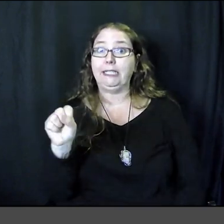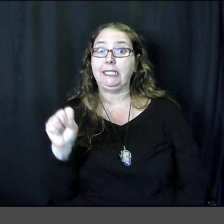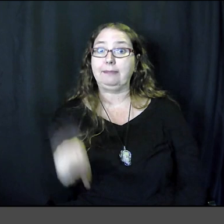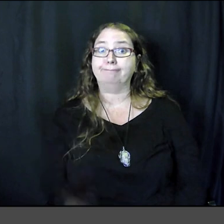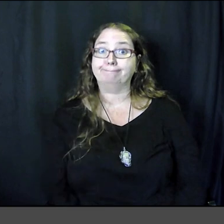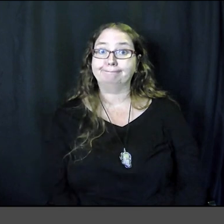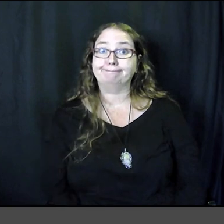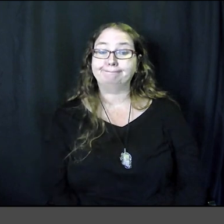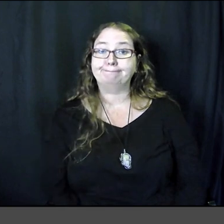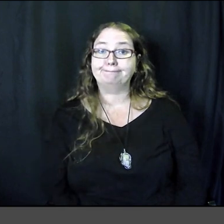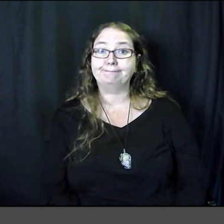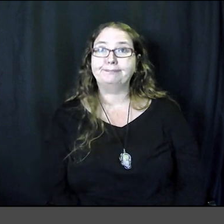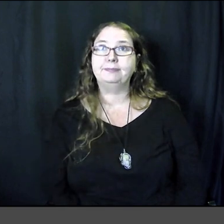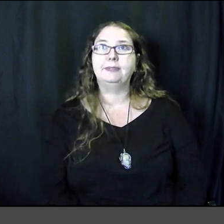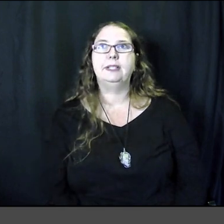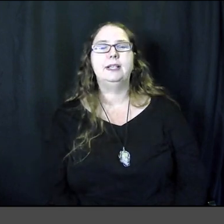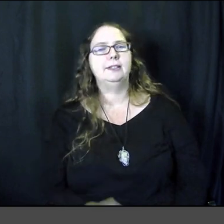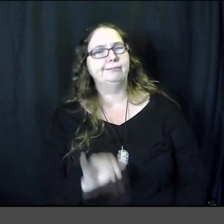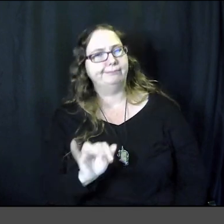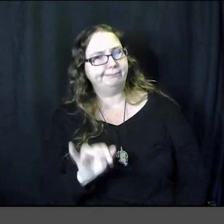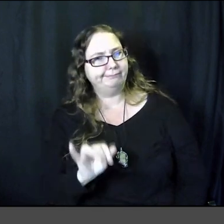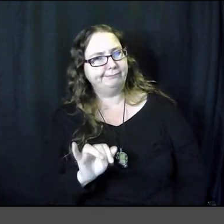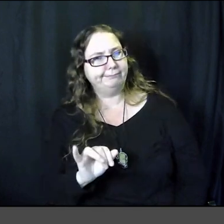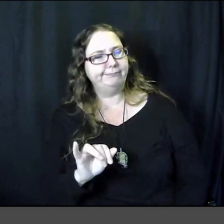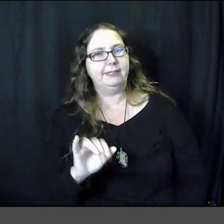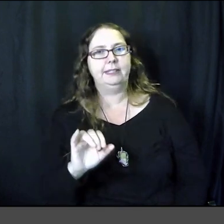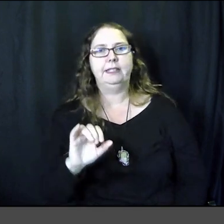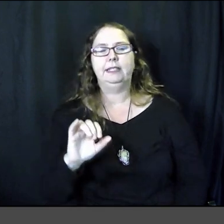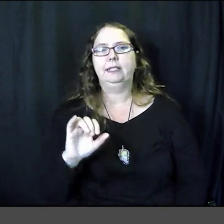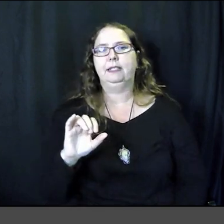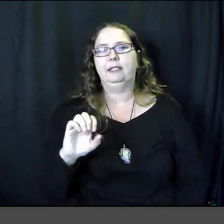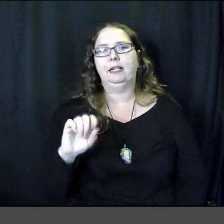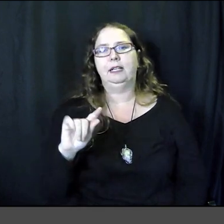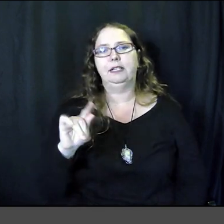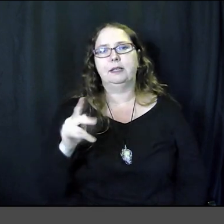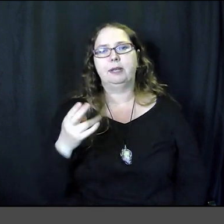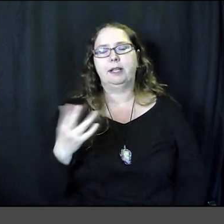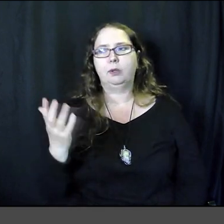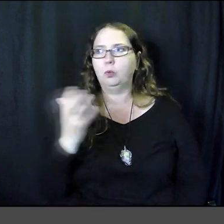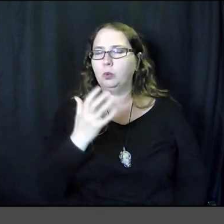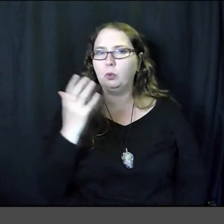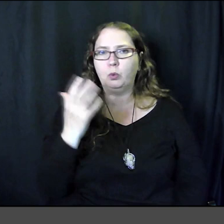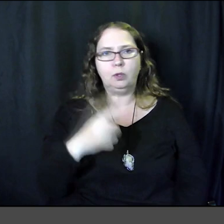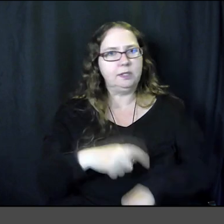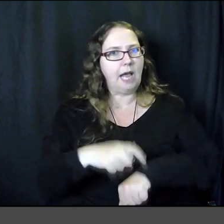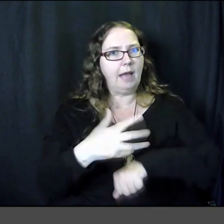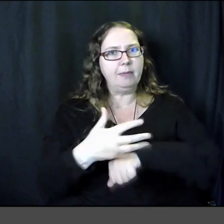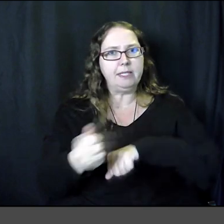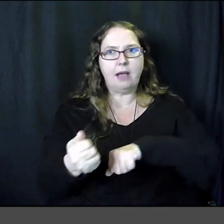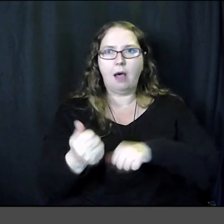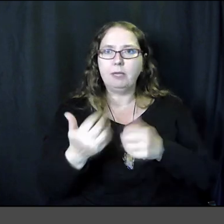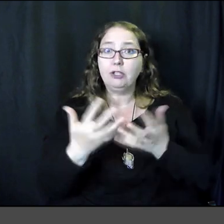SO WE ARE WE ARE AT TIME AND THERE'S SO MUCH THAT WE COULD KEEP TALKING ABOUT AND SO MUCH THAT IS HAPPENING IN THE CHAT.